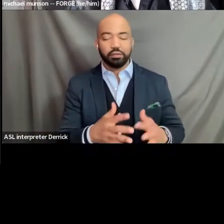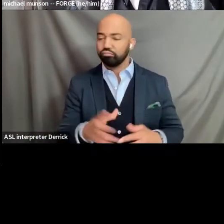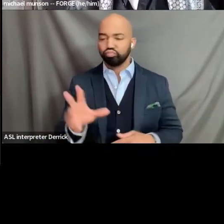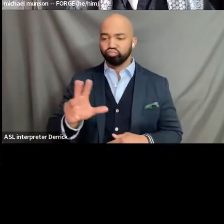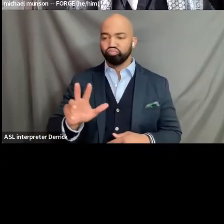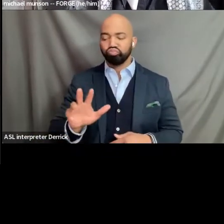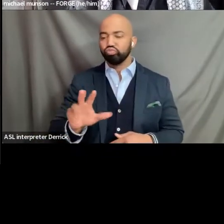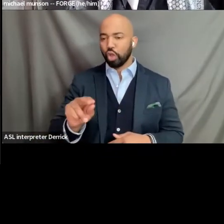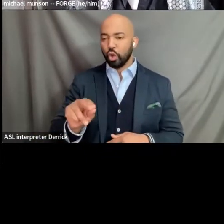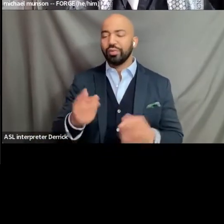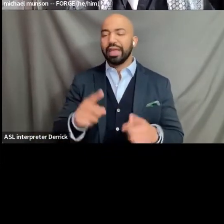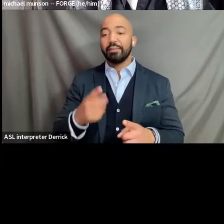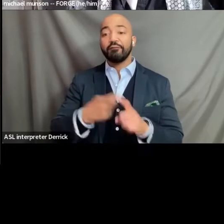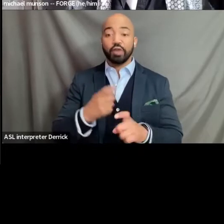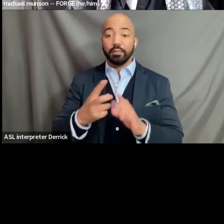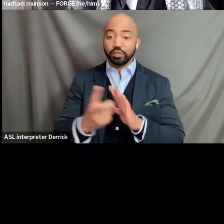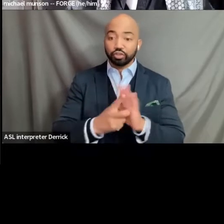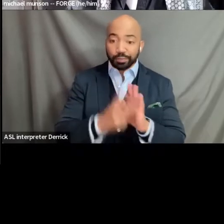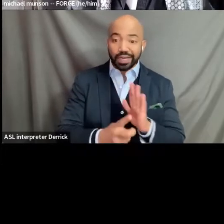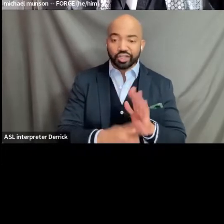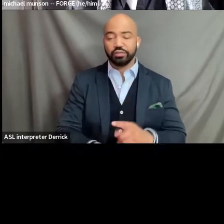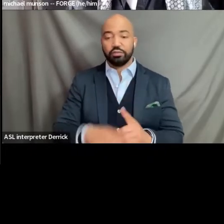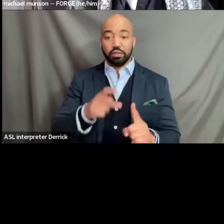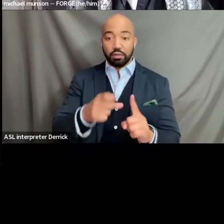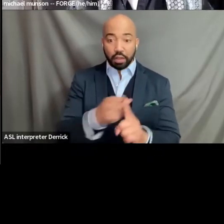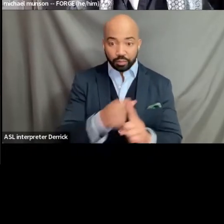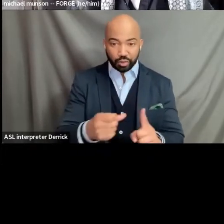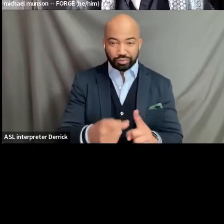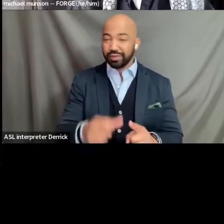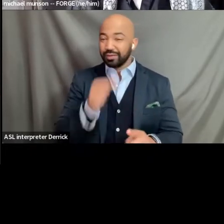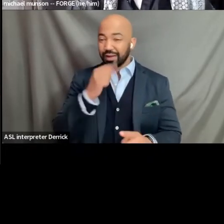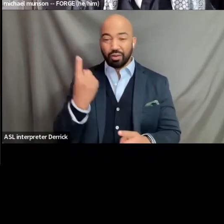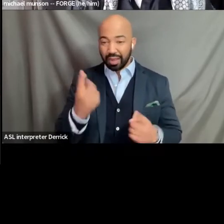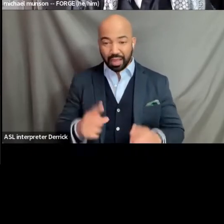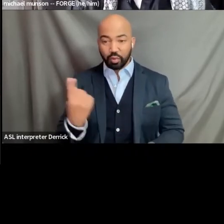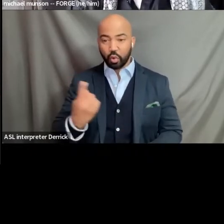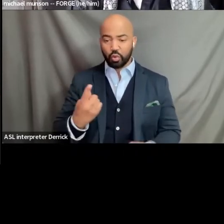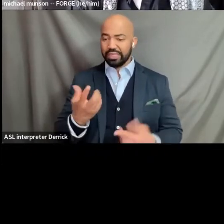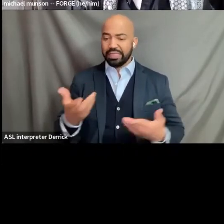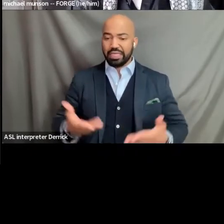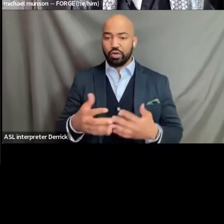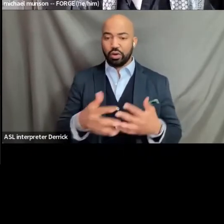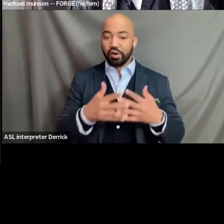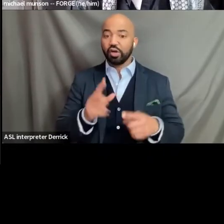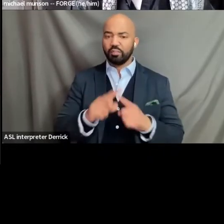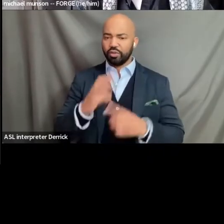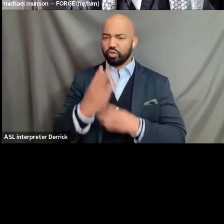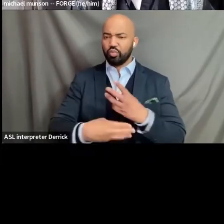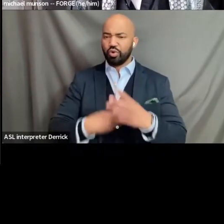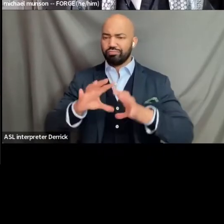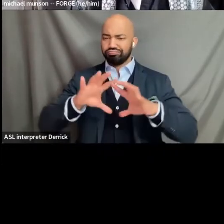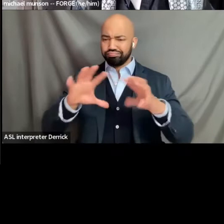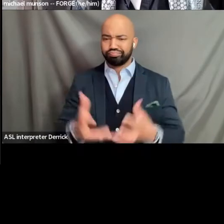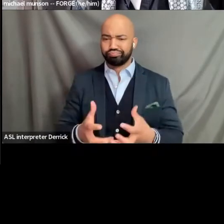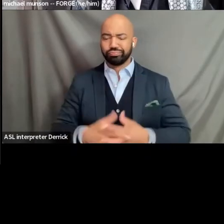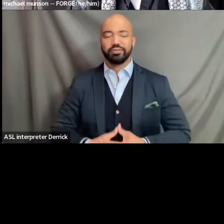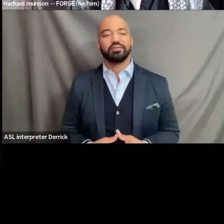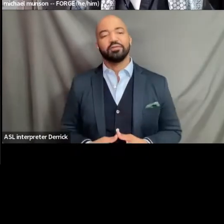comes out of discrimination that's across our country and across our world. It can also come from a lack of access